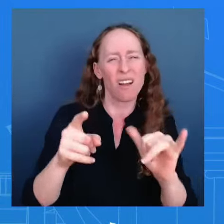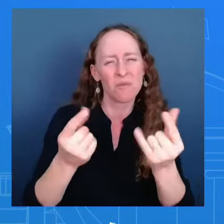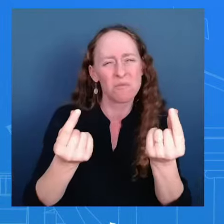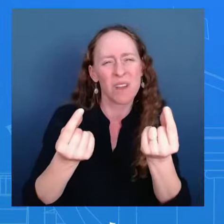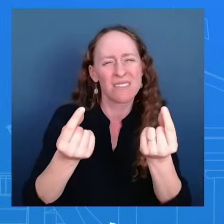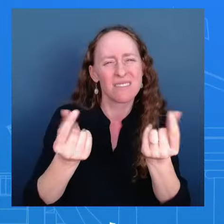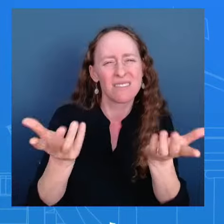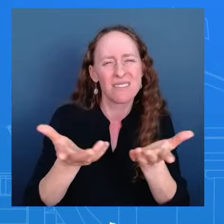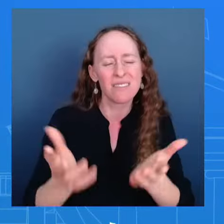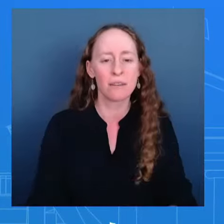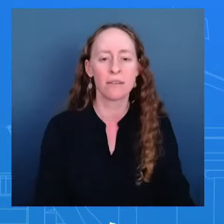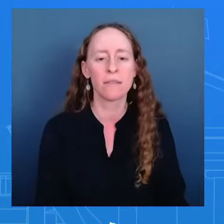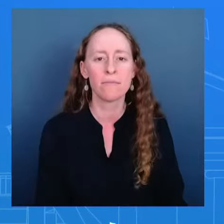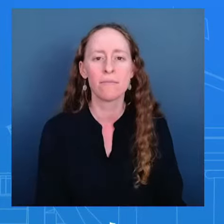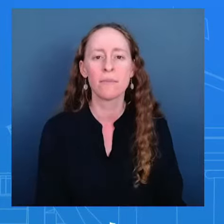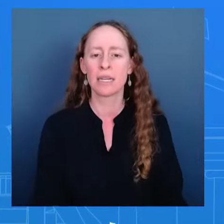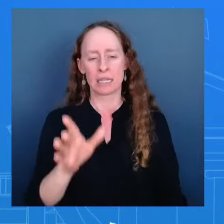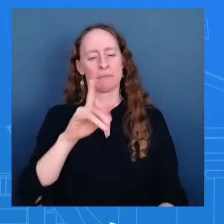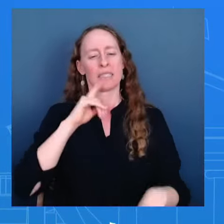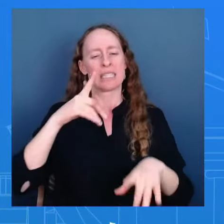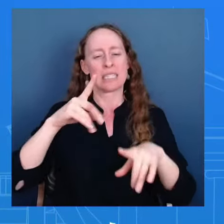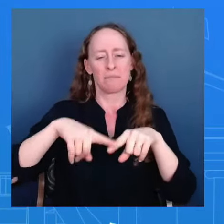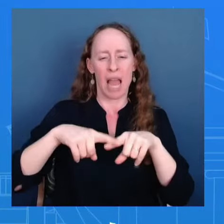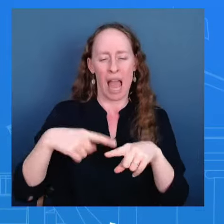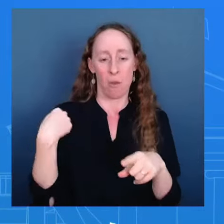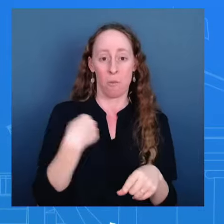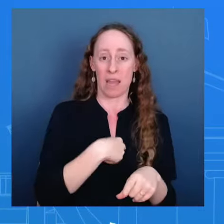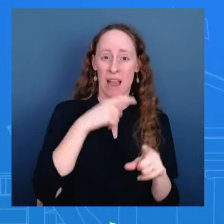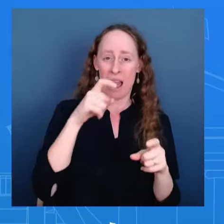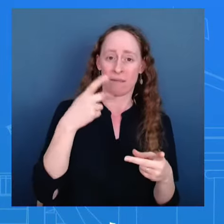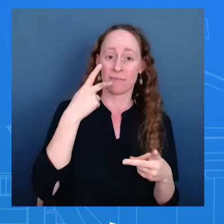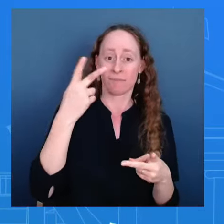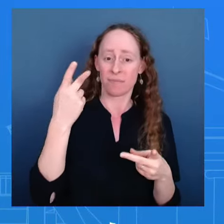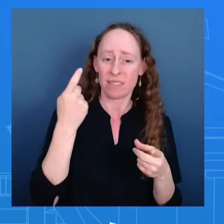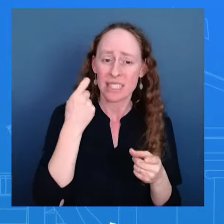but it was in the use of munitions that they said they used